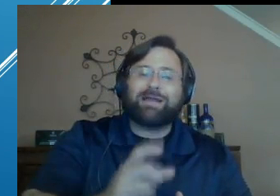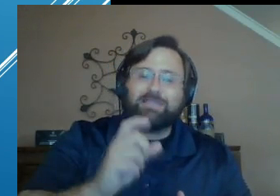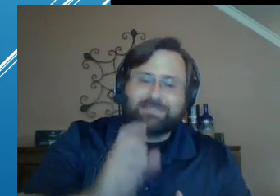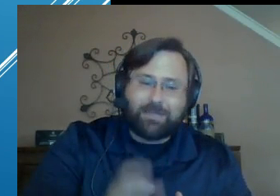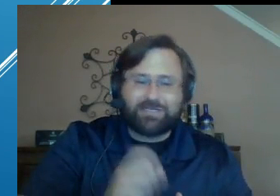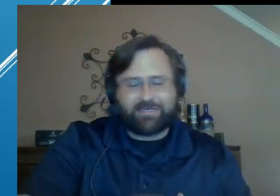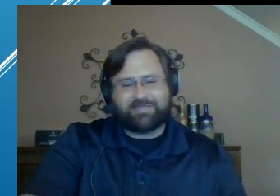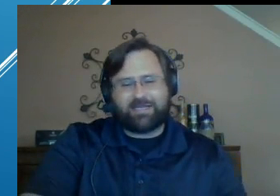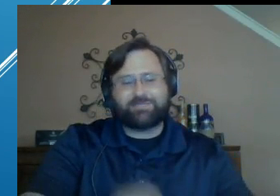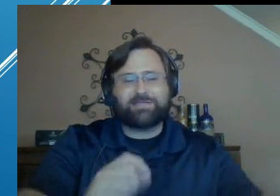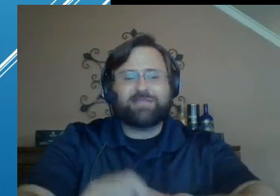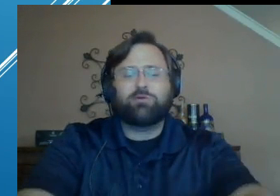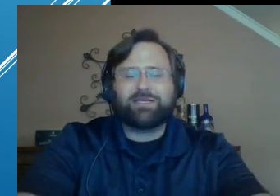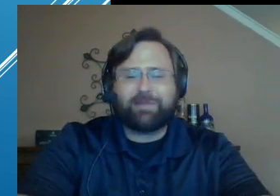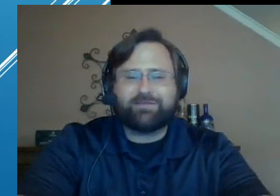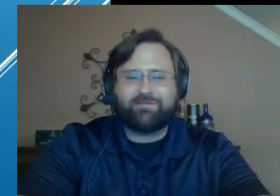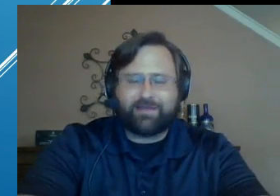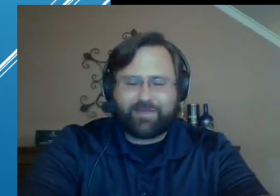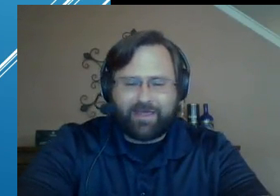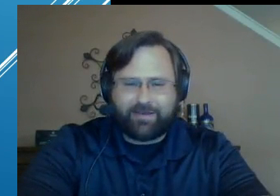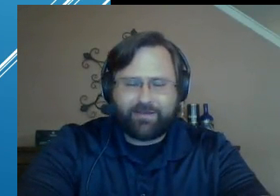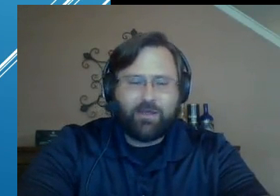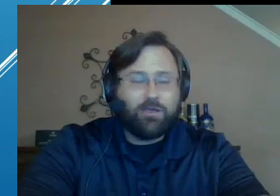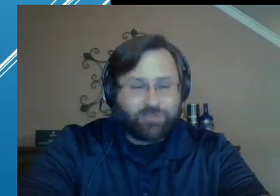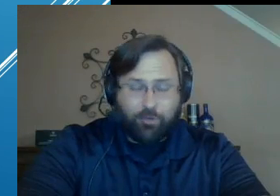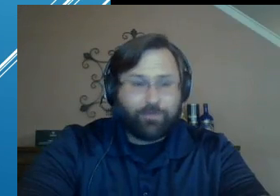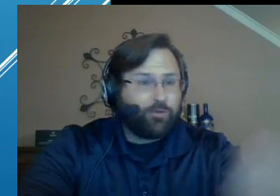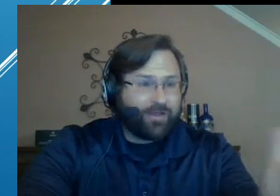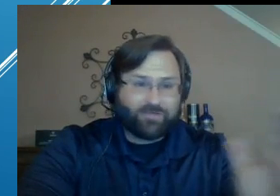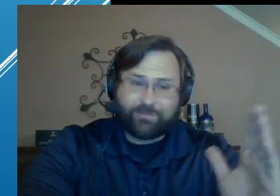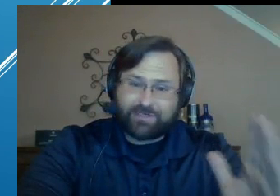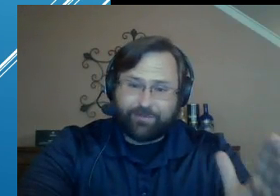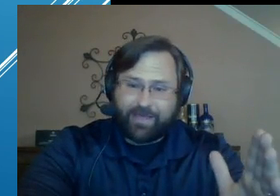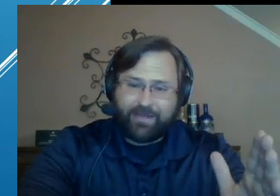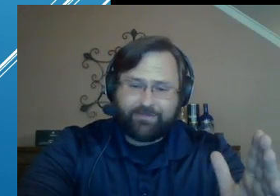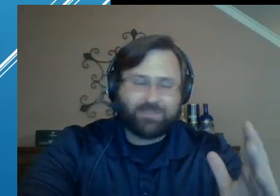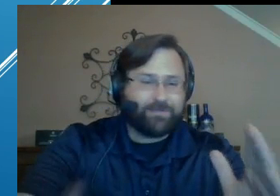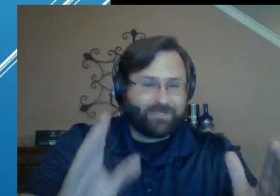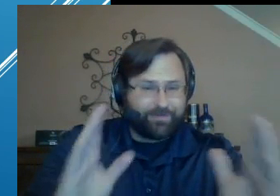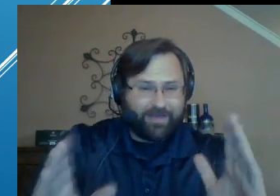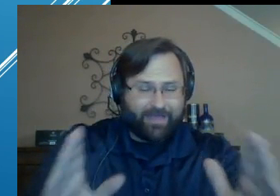back to the subject of that sentence because that's what we expect to find at the end so you can have the subject at the beginning the subject at the beginning